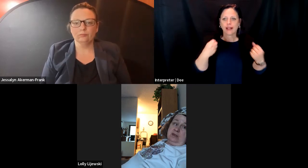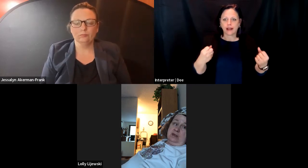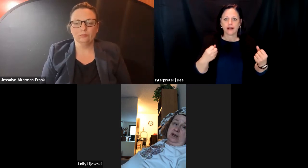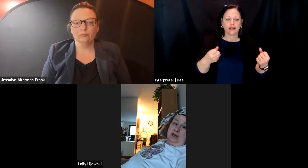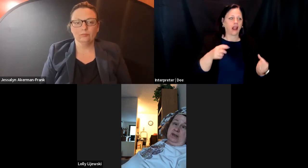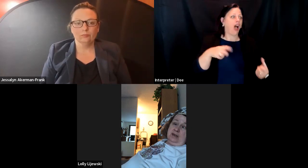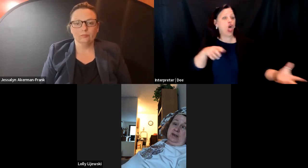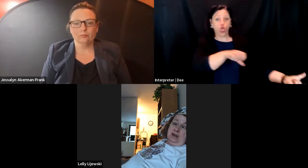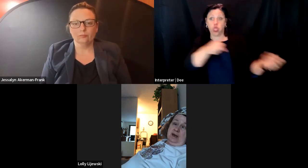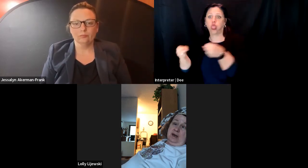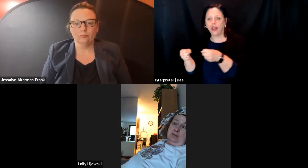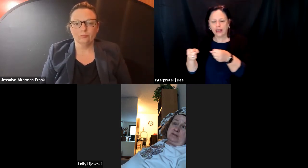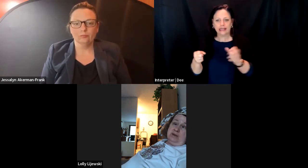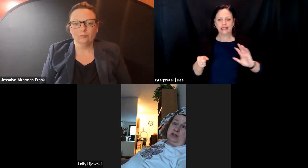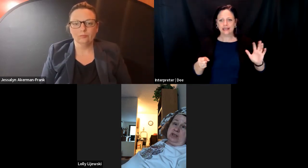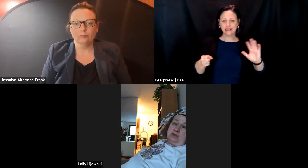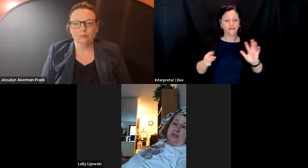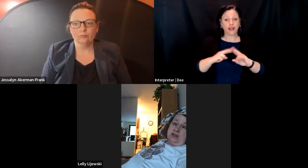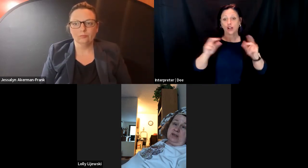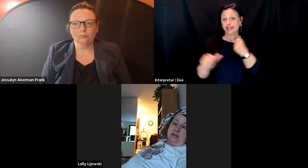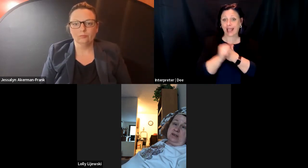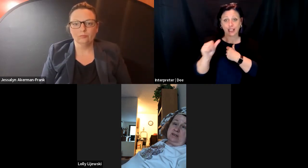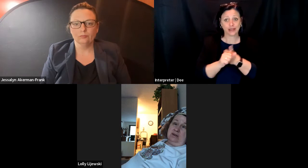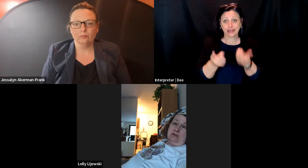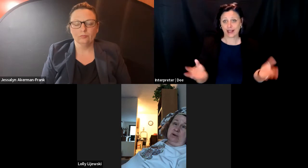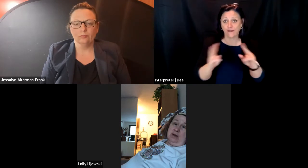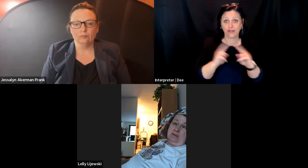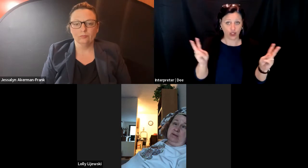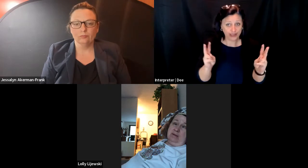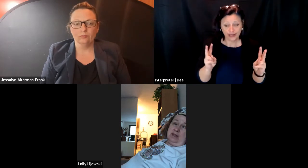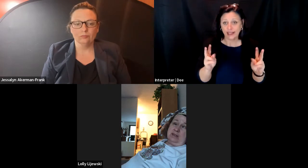I liken someone trying to take my dog's harness from me like someone who's trying to take the steering wheel from a driver.